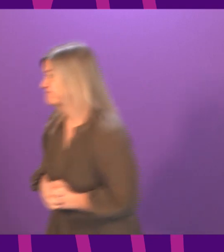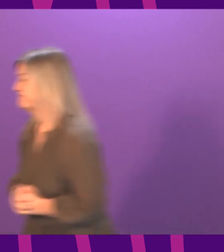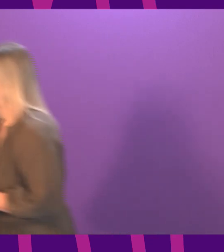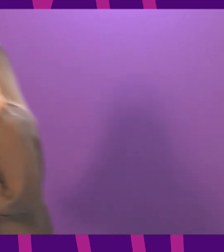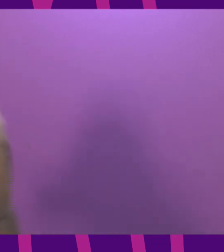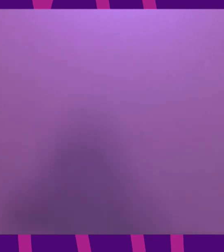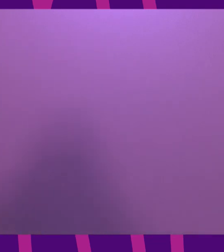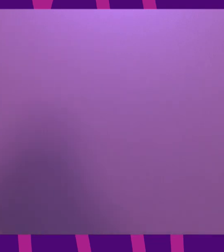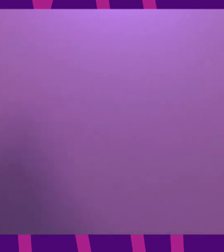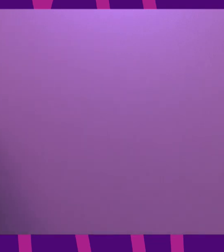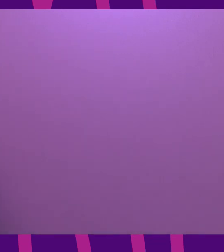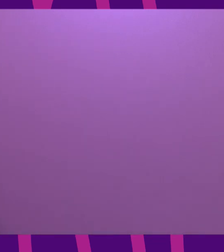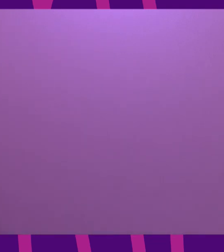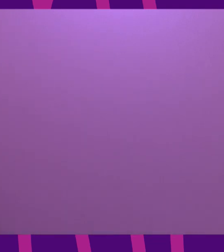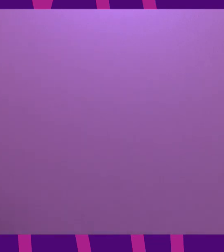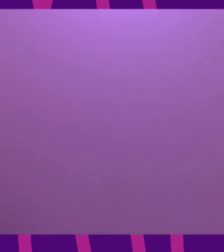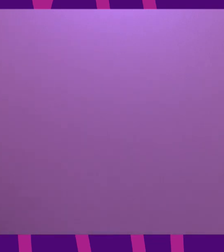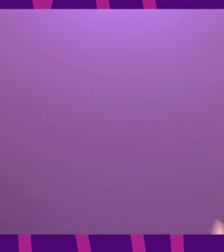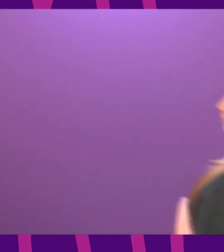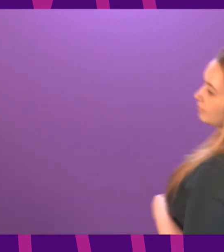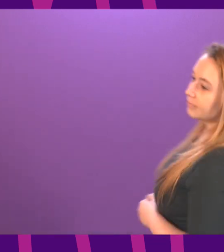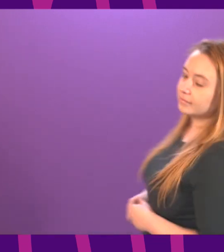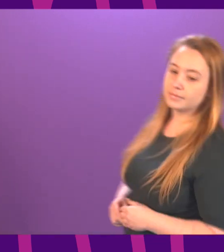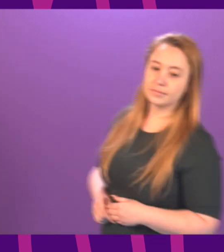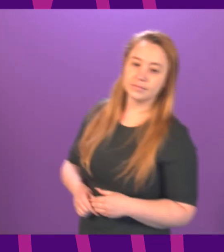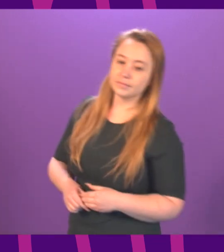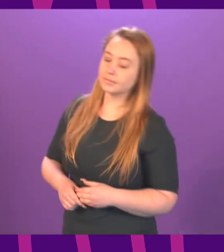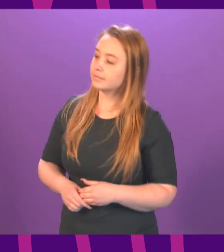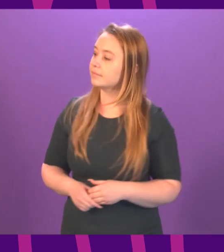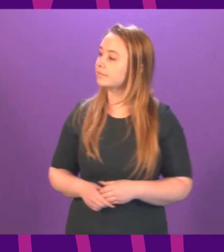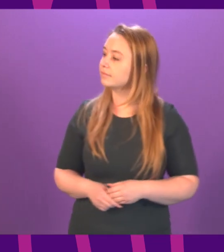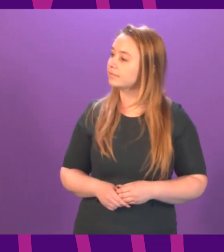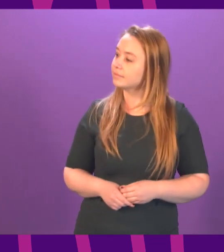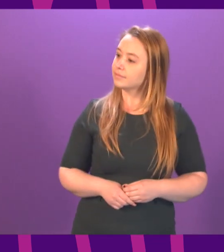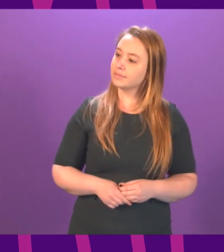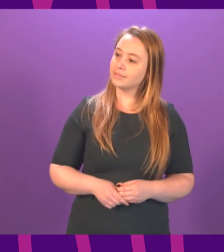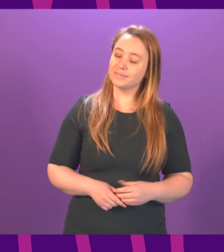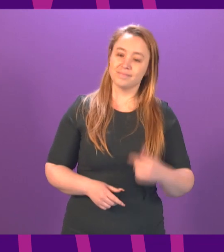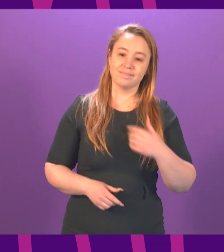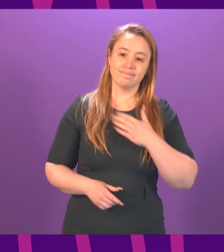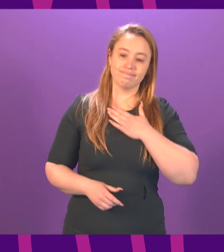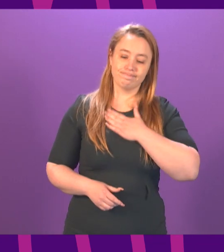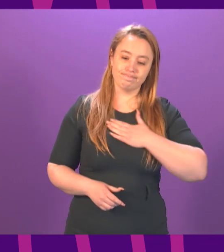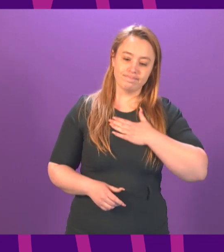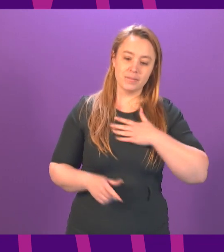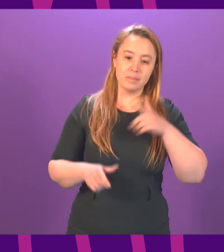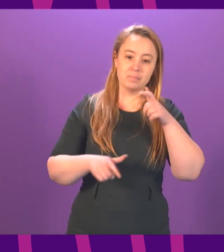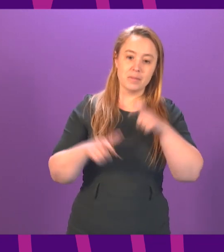Jackie Baillie (Dumbarton) (Lab): I, too, send my condolences to those who have lost loved ones to Covid-19.